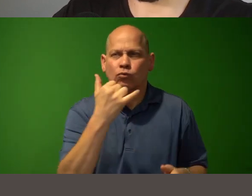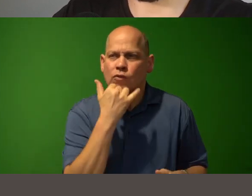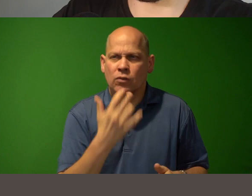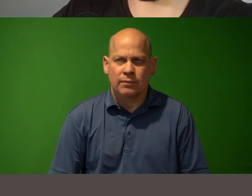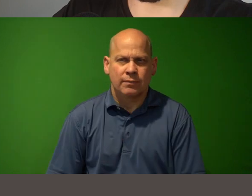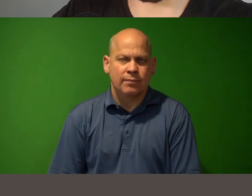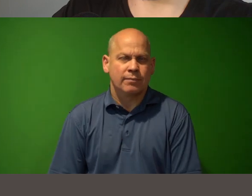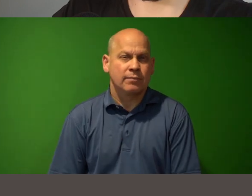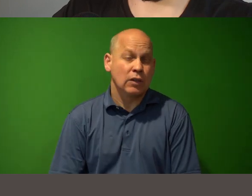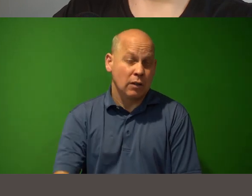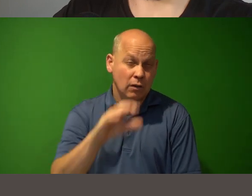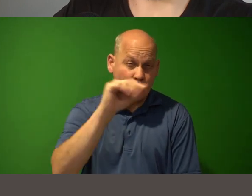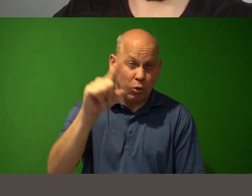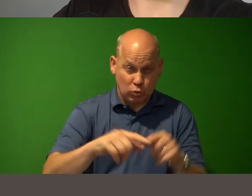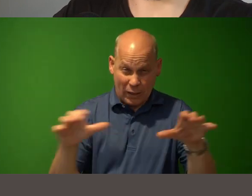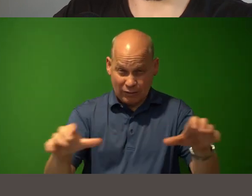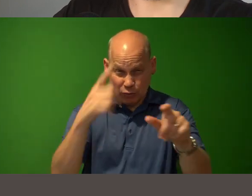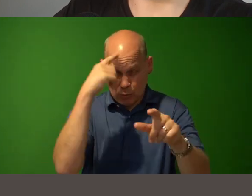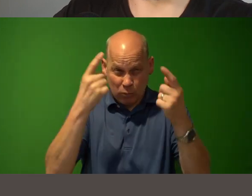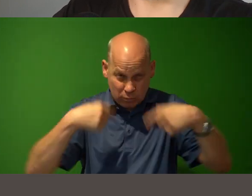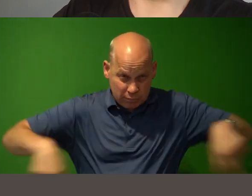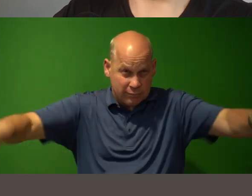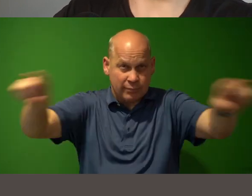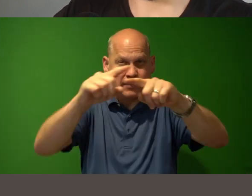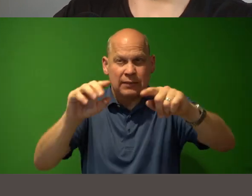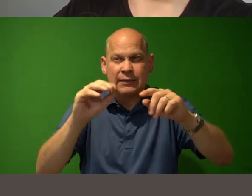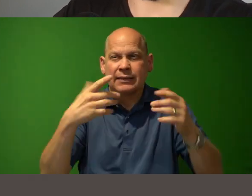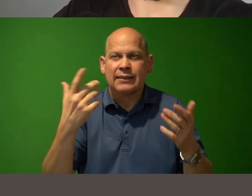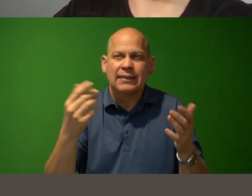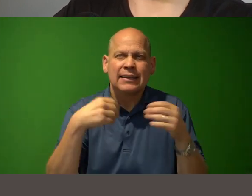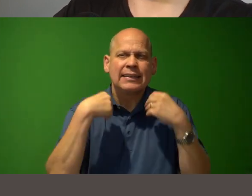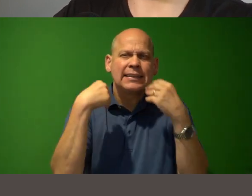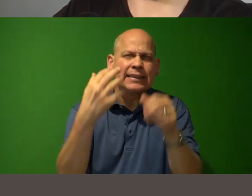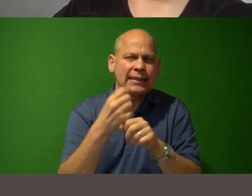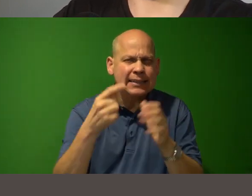And here's a call to action to all of you. Get examples you like. I always collect